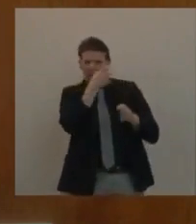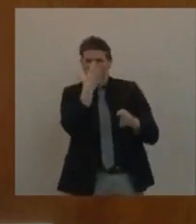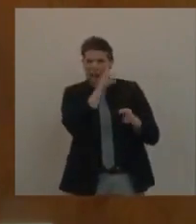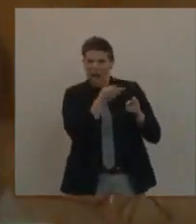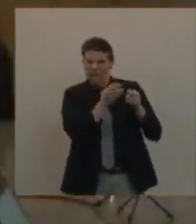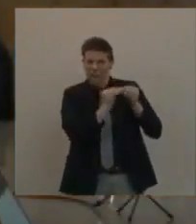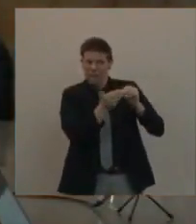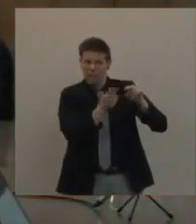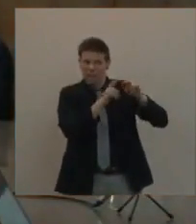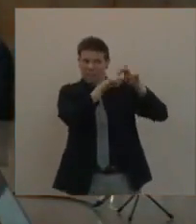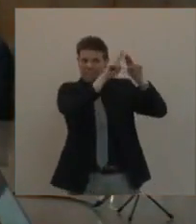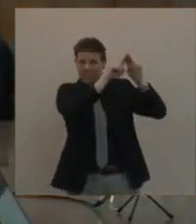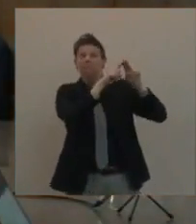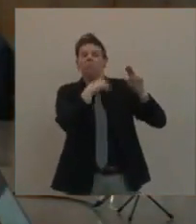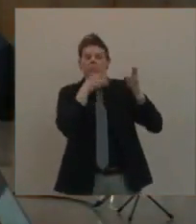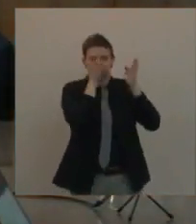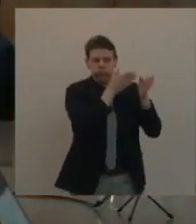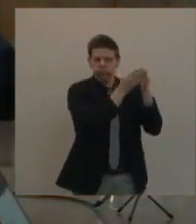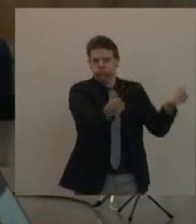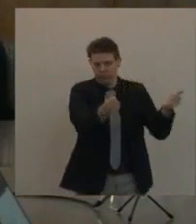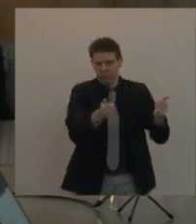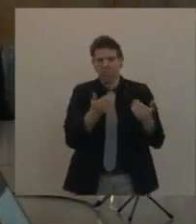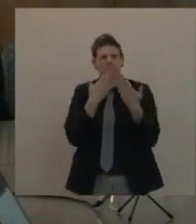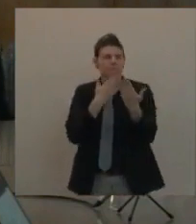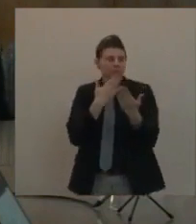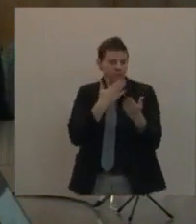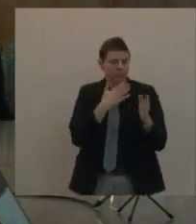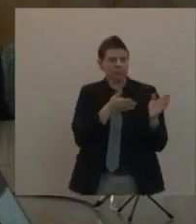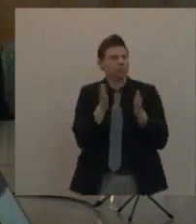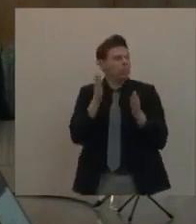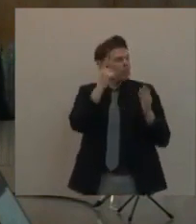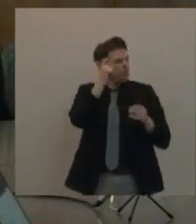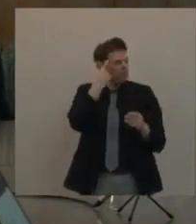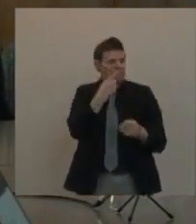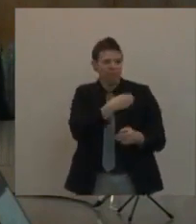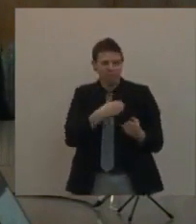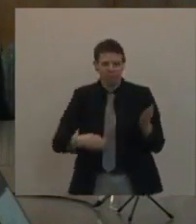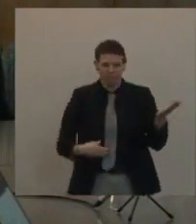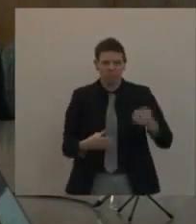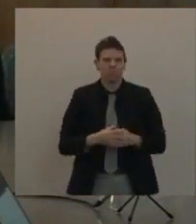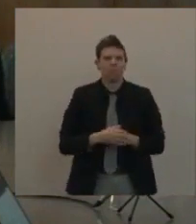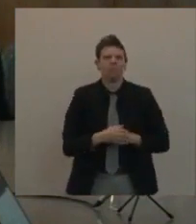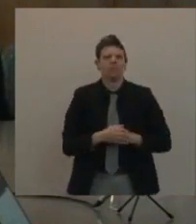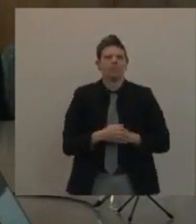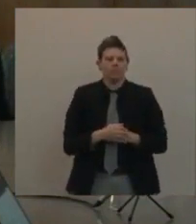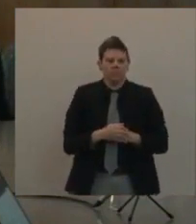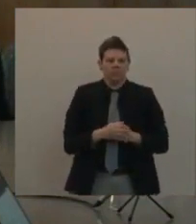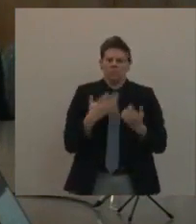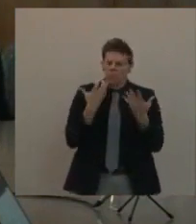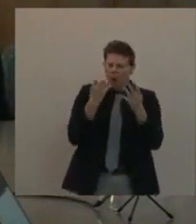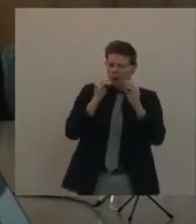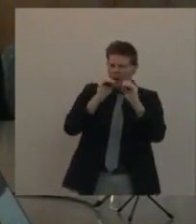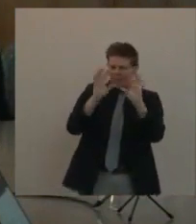SET UP SITES IN PLACES THAT WE THINK ARE HOTSPOTS. SO THANK YOU ALL VERY MUCH. YOU ARE DOING A GREAT JOB. THANKS.